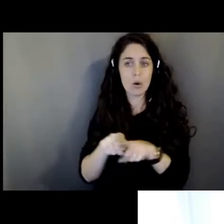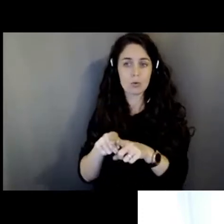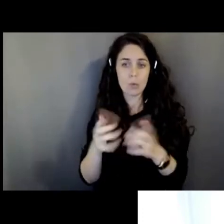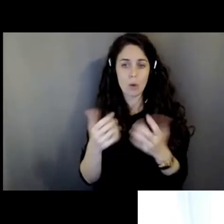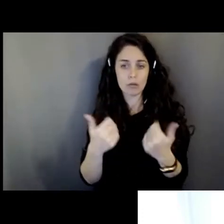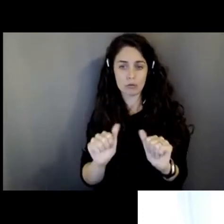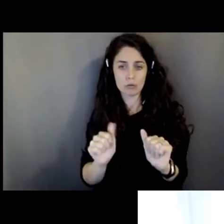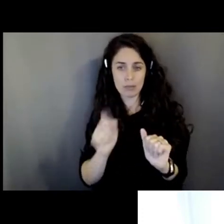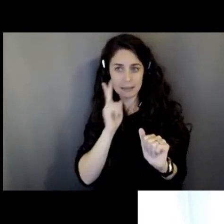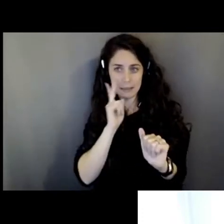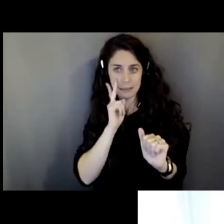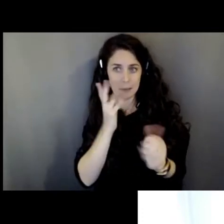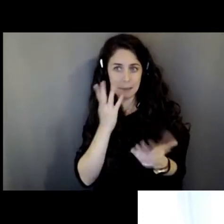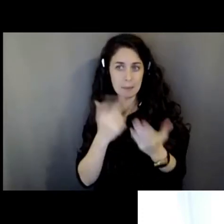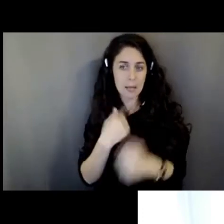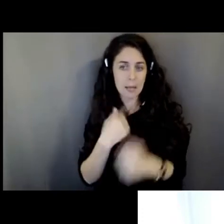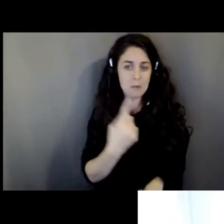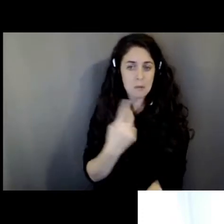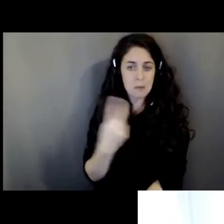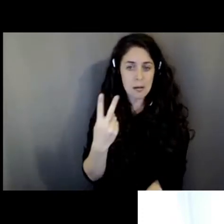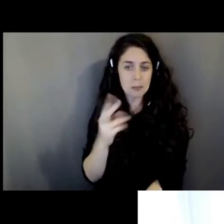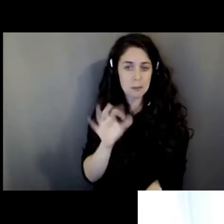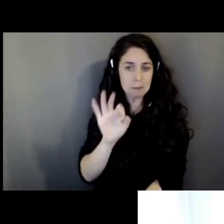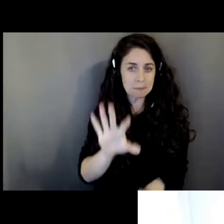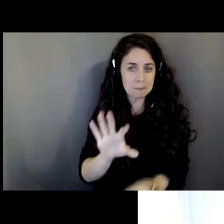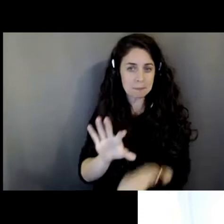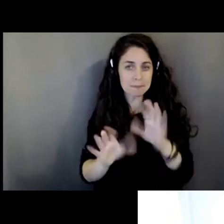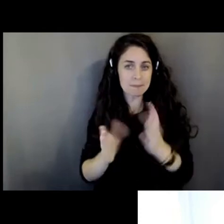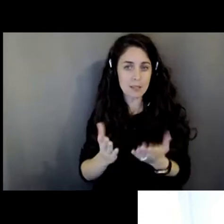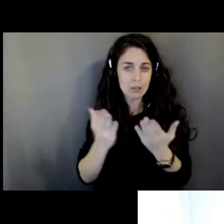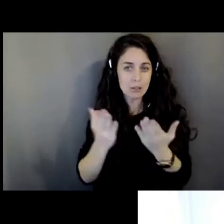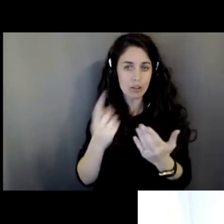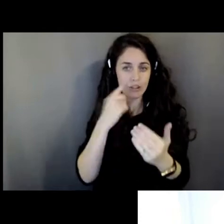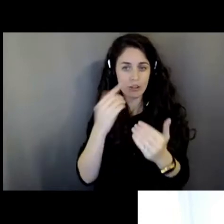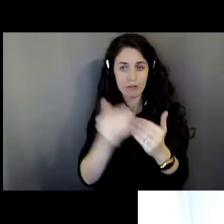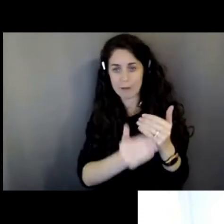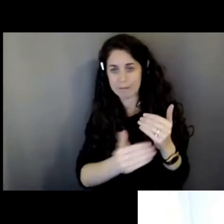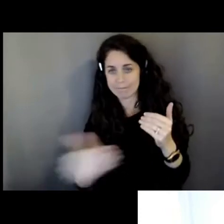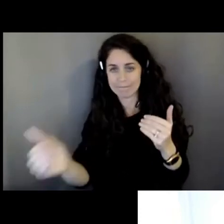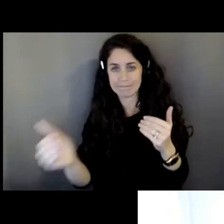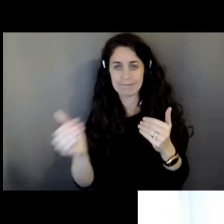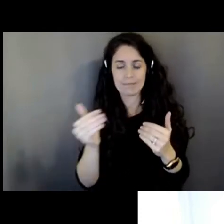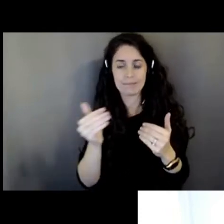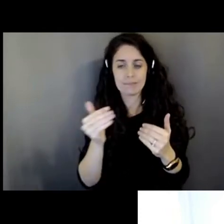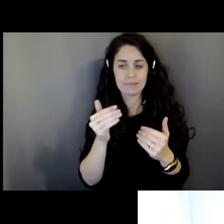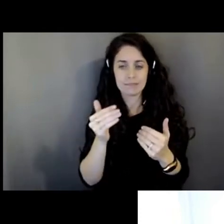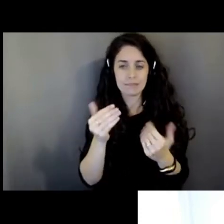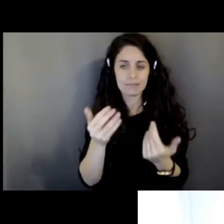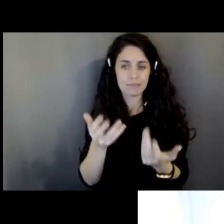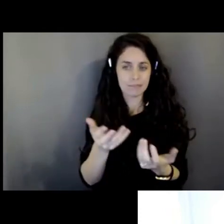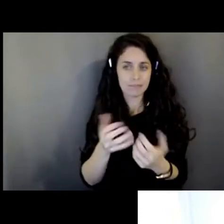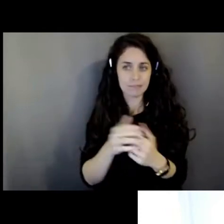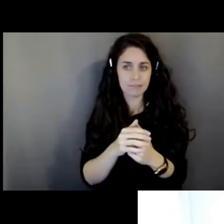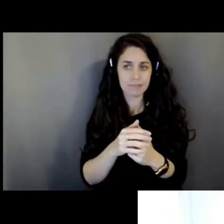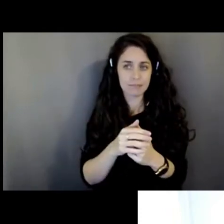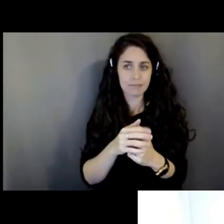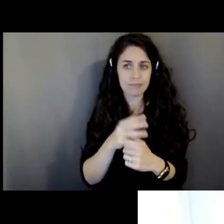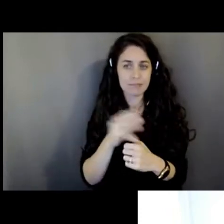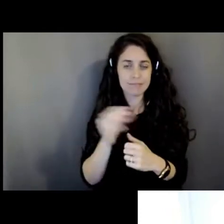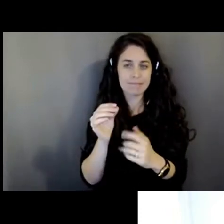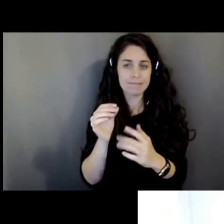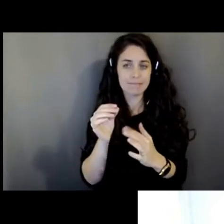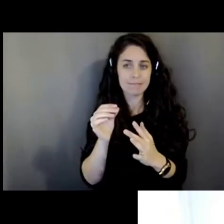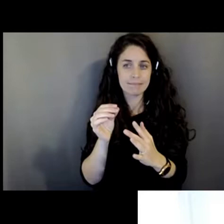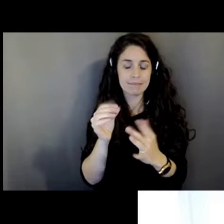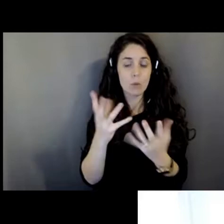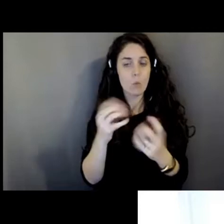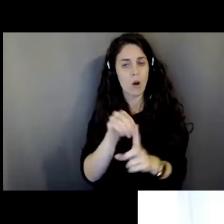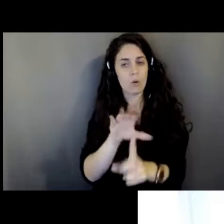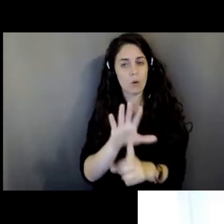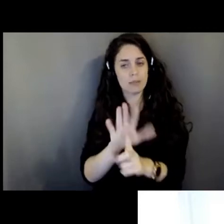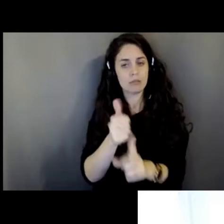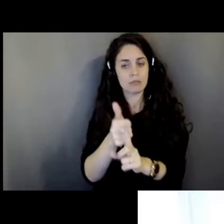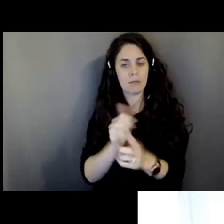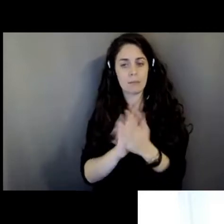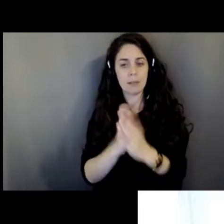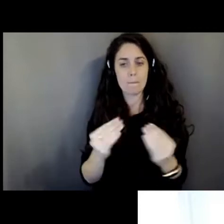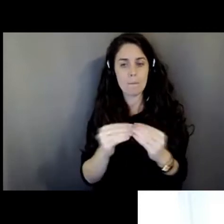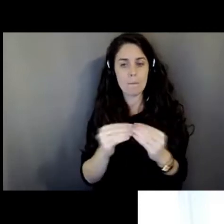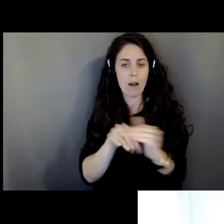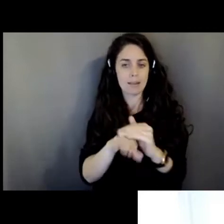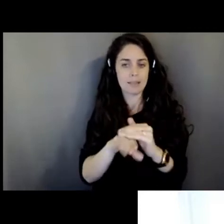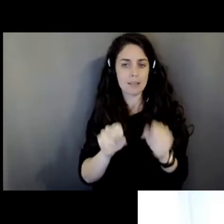make one or two suggestions going forward for to make orientation more accessible for students with